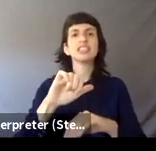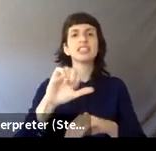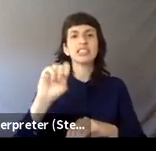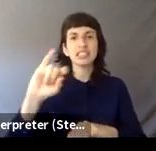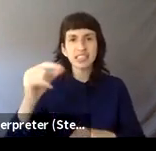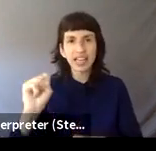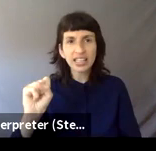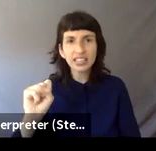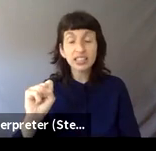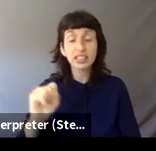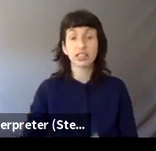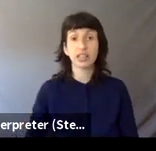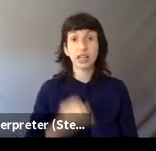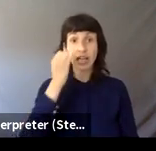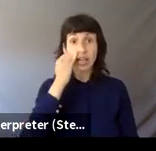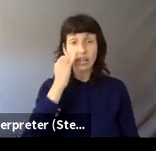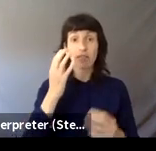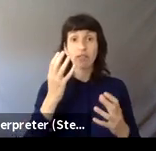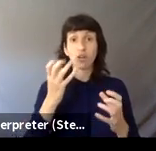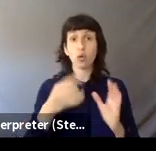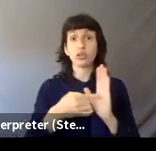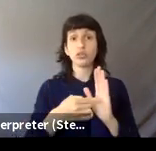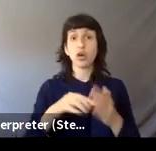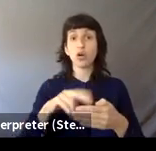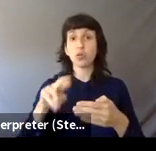If you want them to, you know, after a week maybe you want it to officially kind of close. So you'd have an end date in there, some other notification settings and different things.